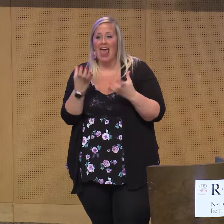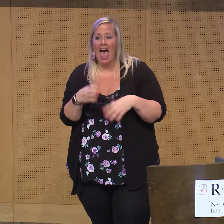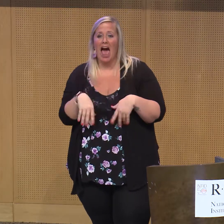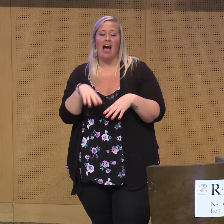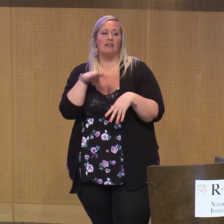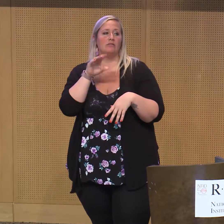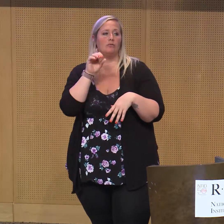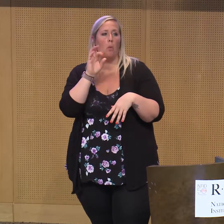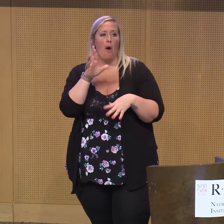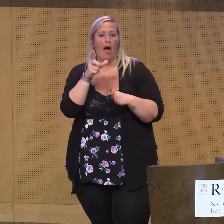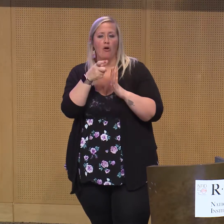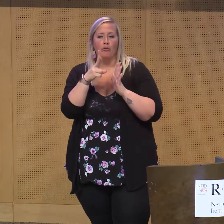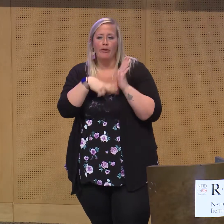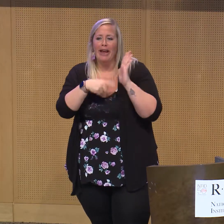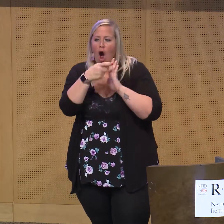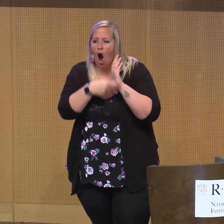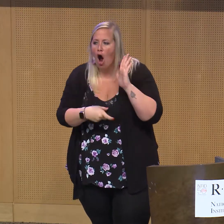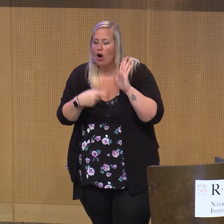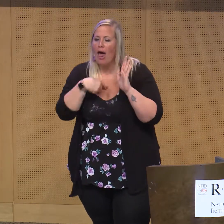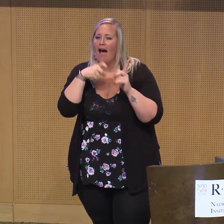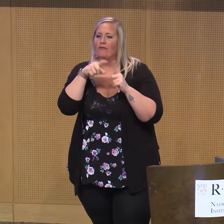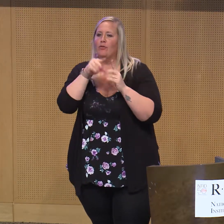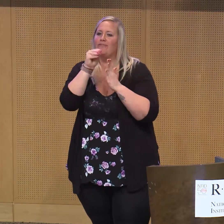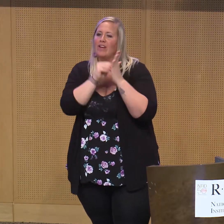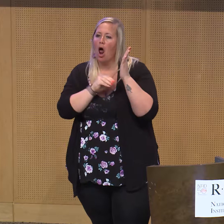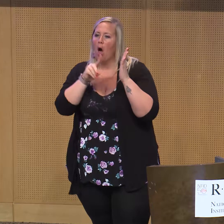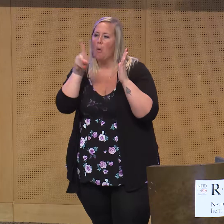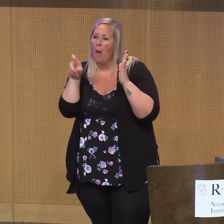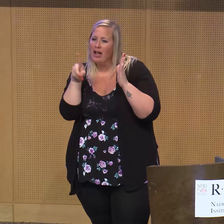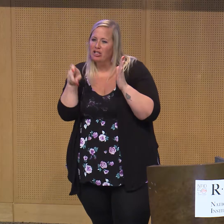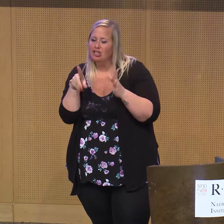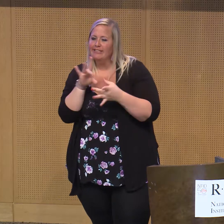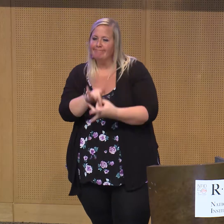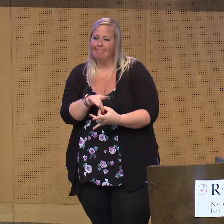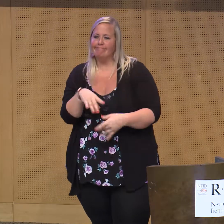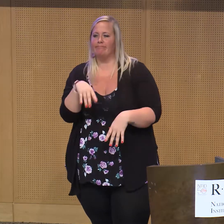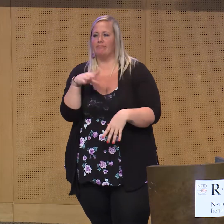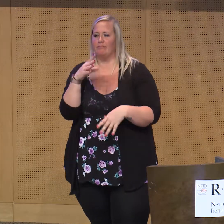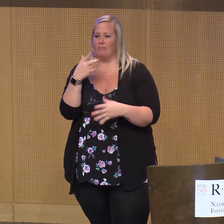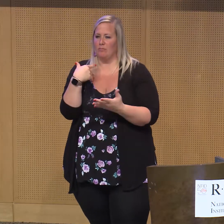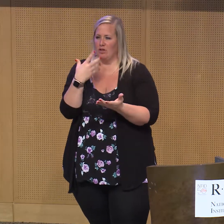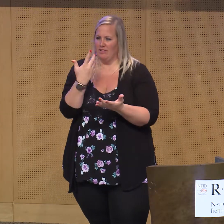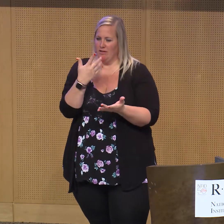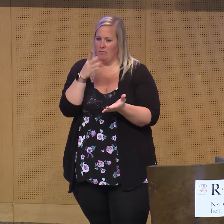be it conferences or classes or reading an article or filling out a questionnaire.